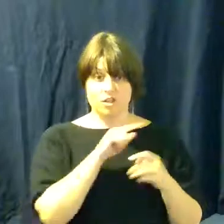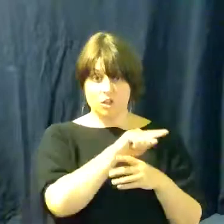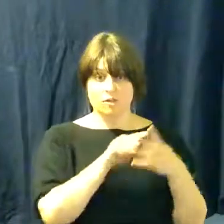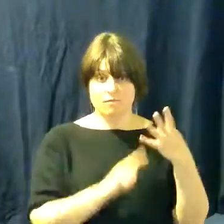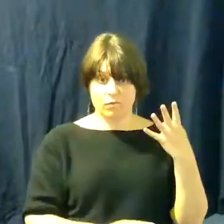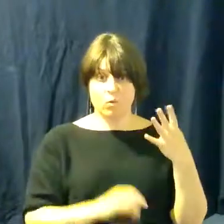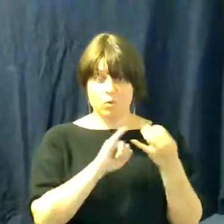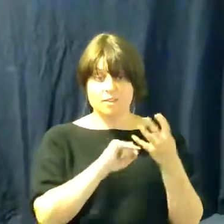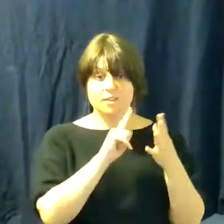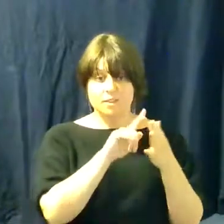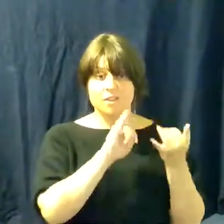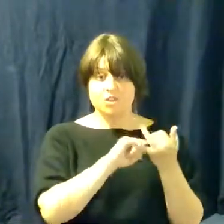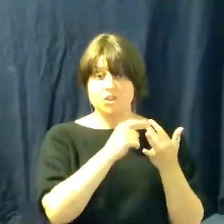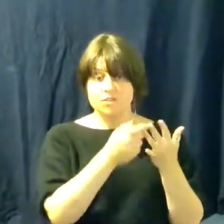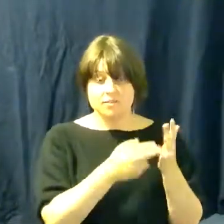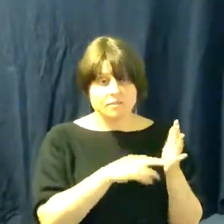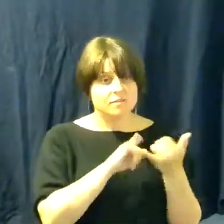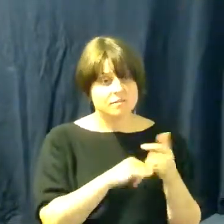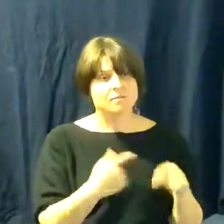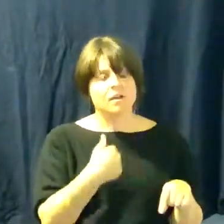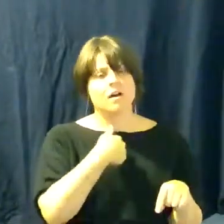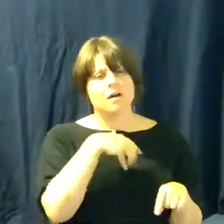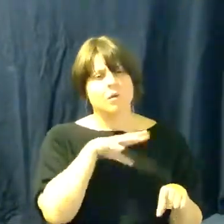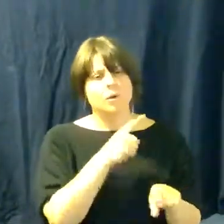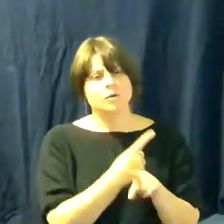for them.